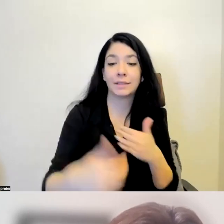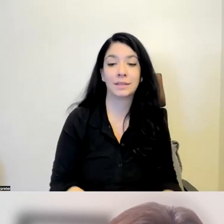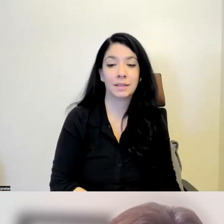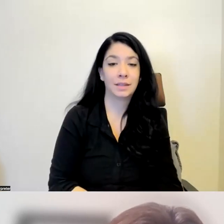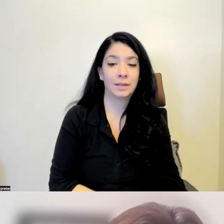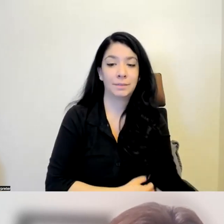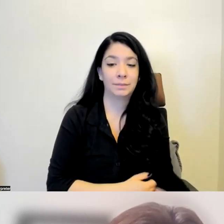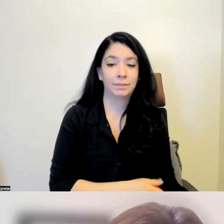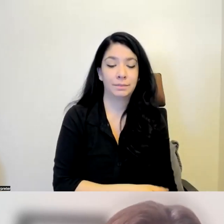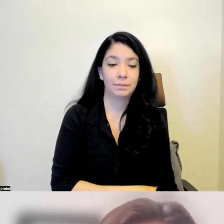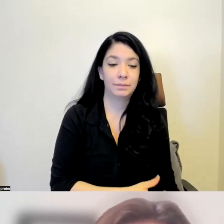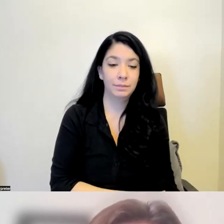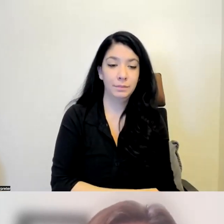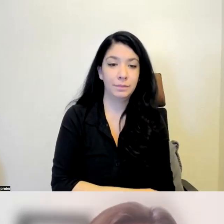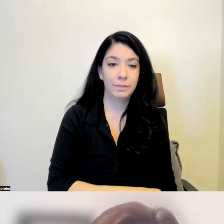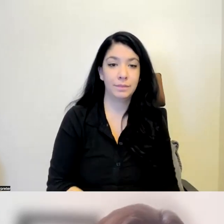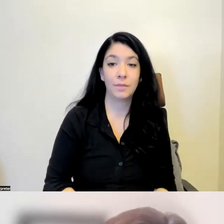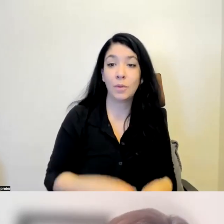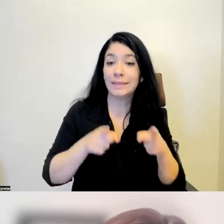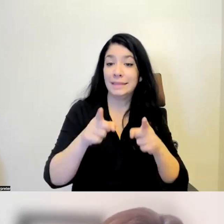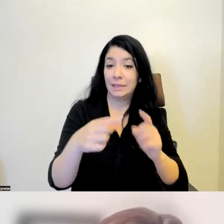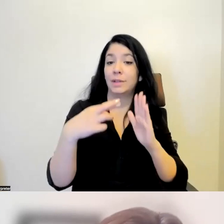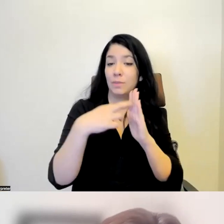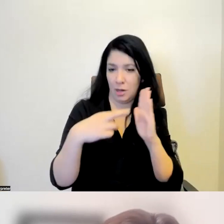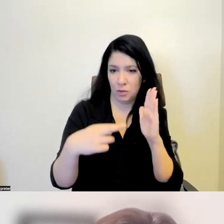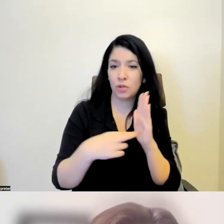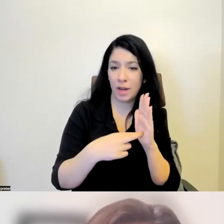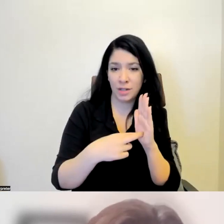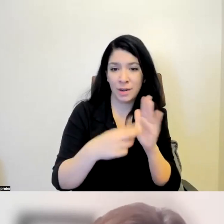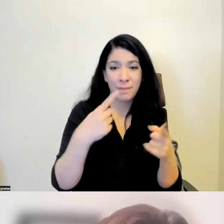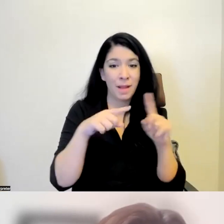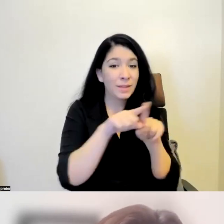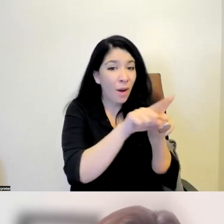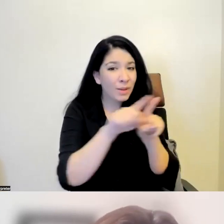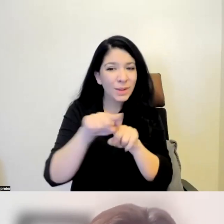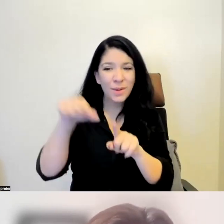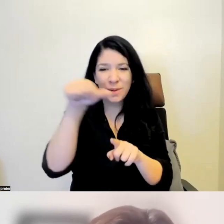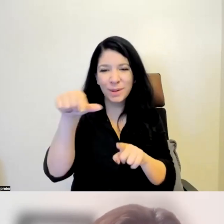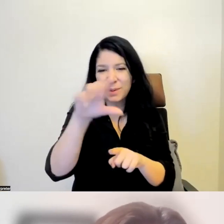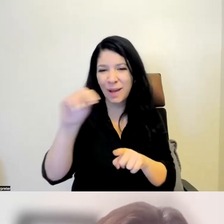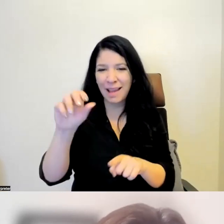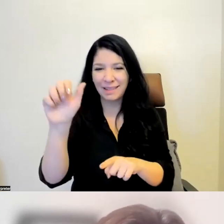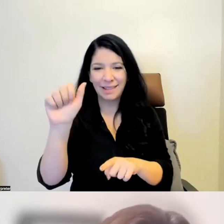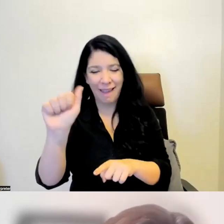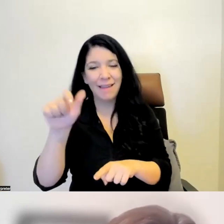questions submitted during registration and echoed a couple times in our Q&A around the issue of